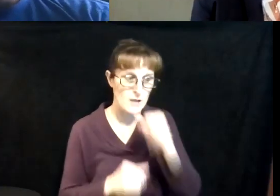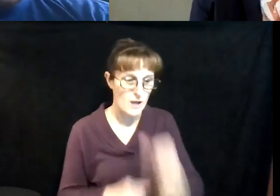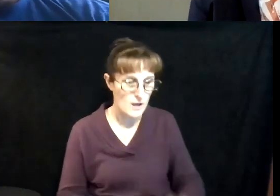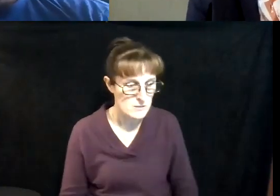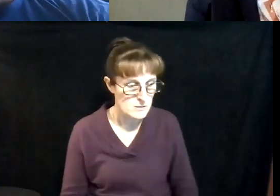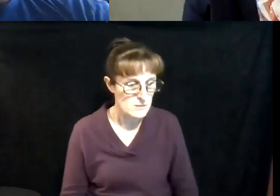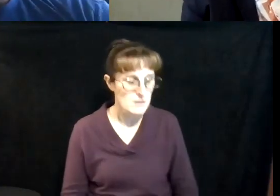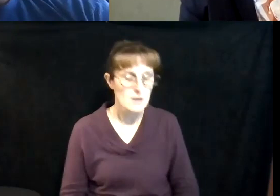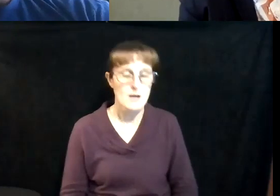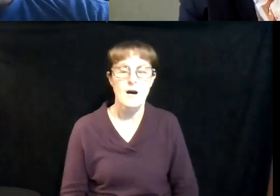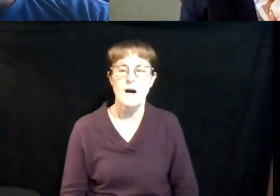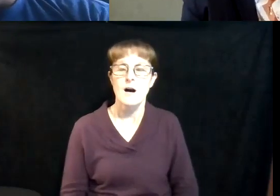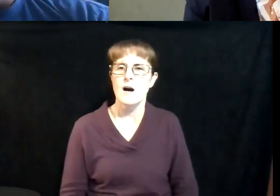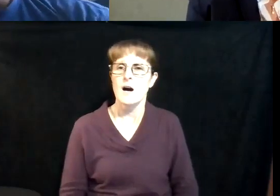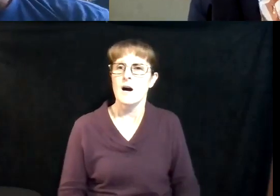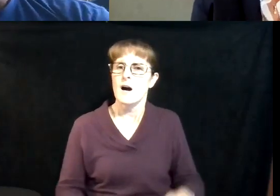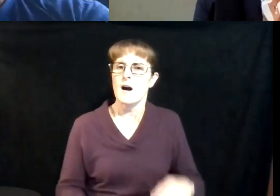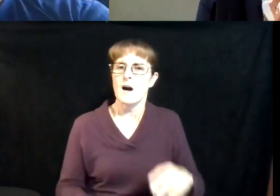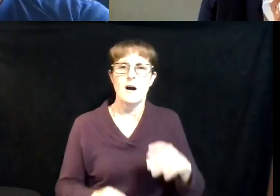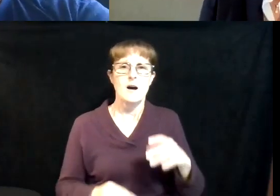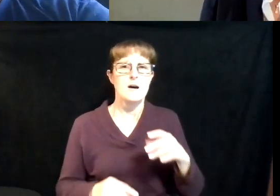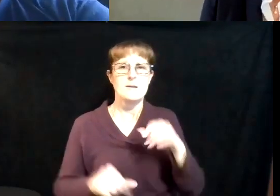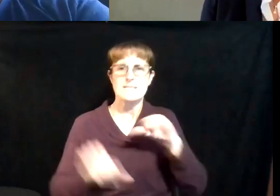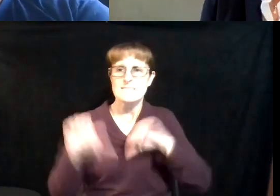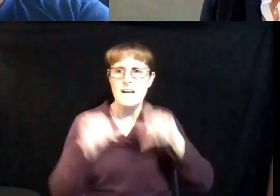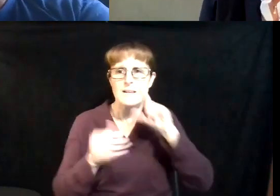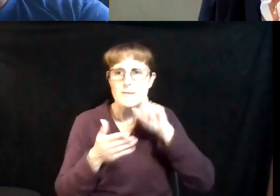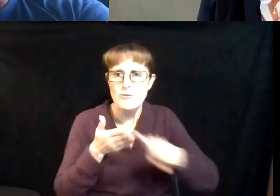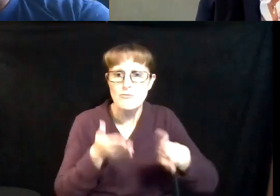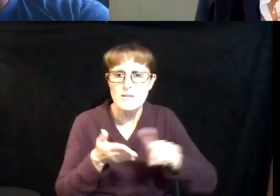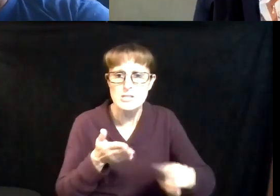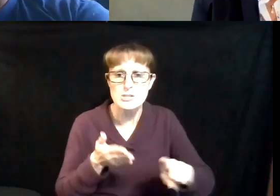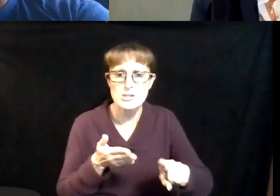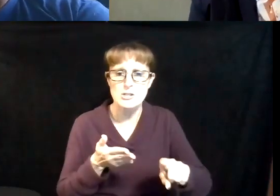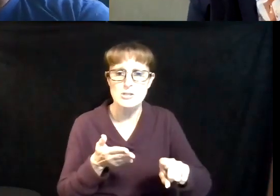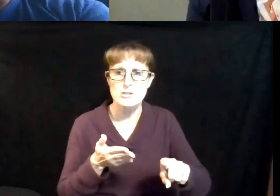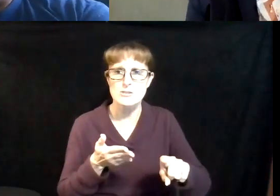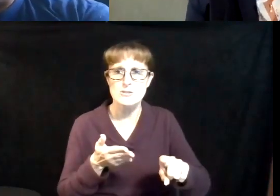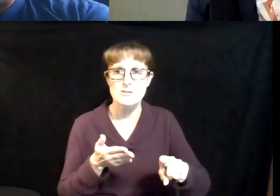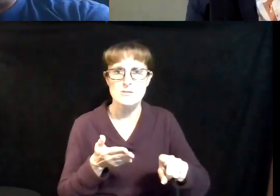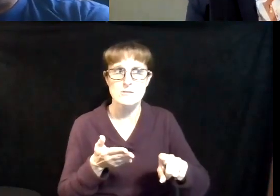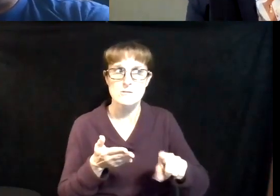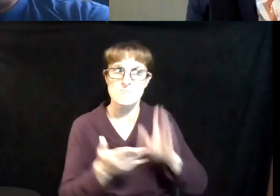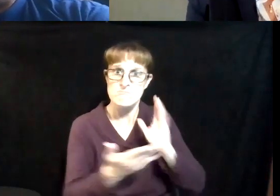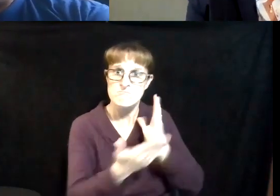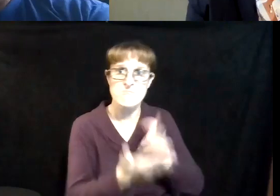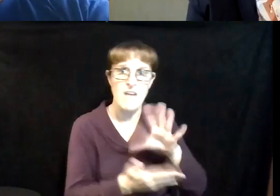scientific research involving obviously African-Americans, people...